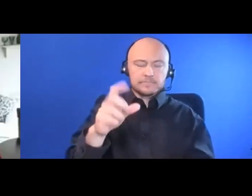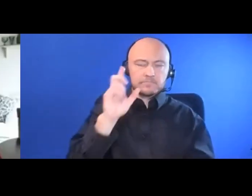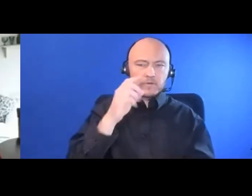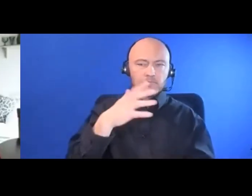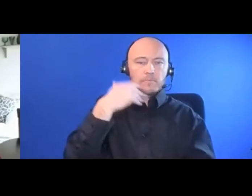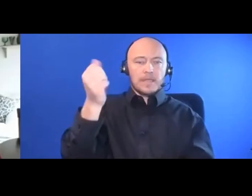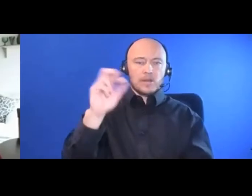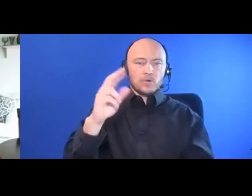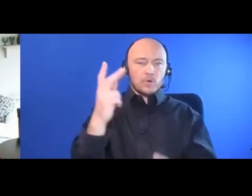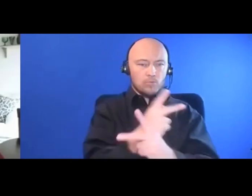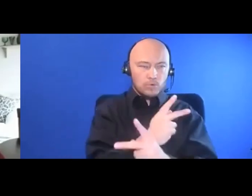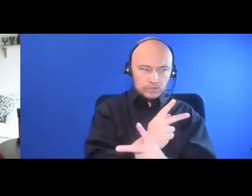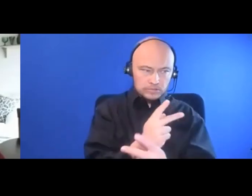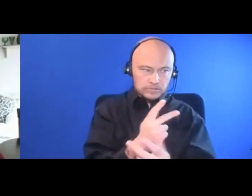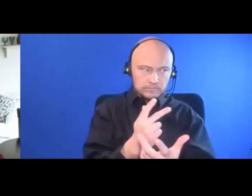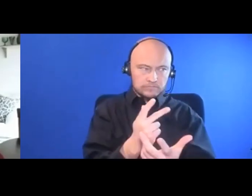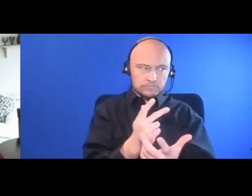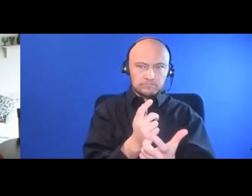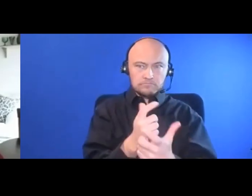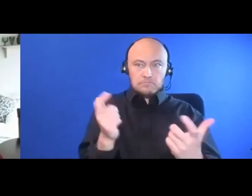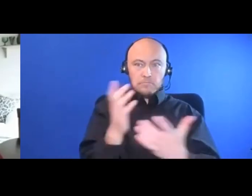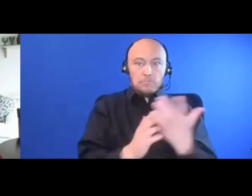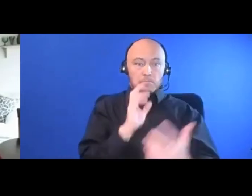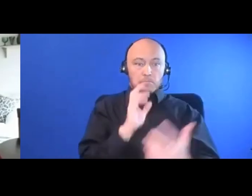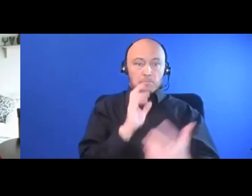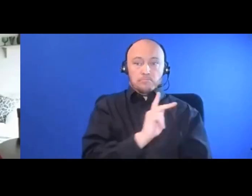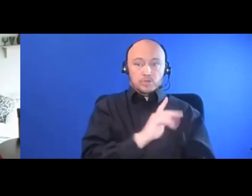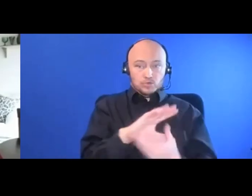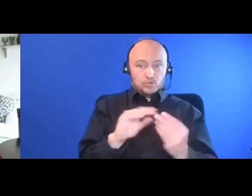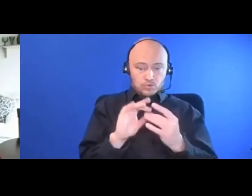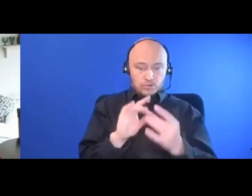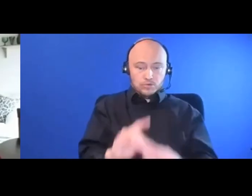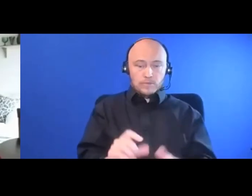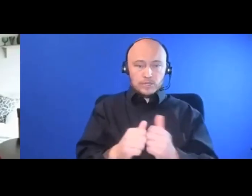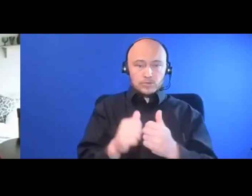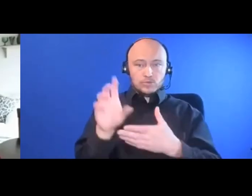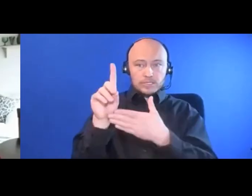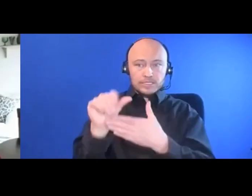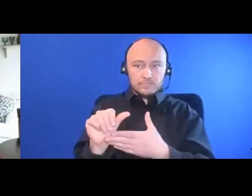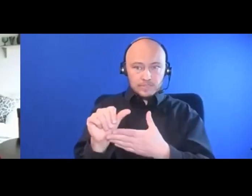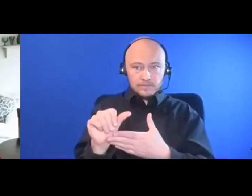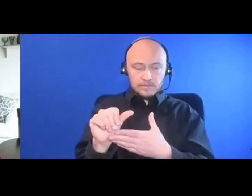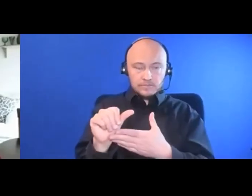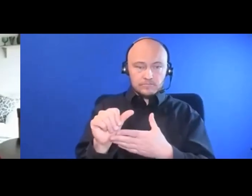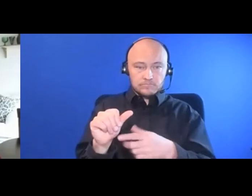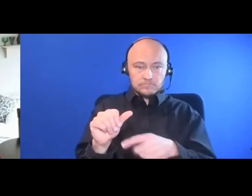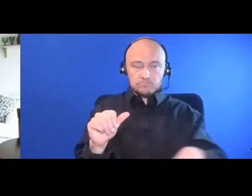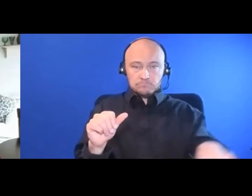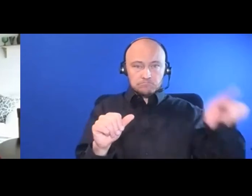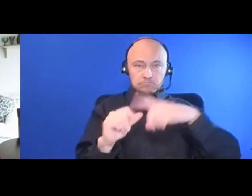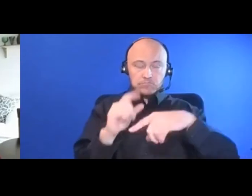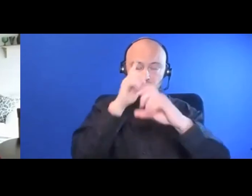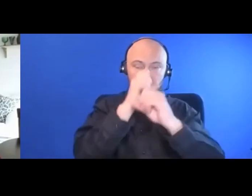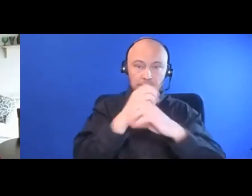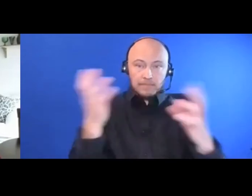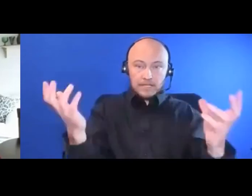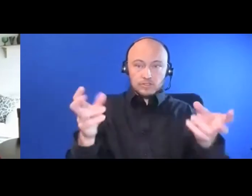and a big part of my own personal narrative with disability as you can probably tell from the title of my memoir,